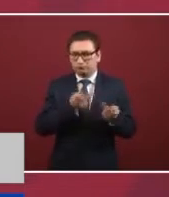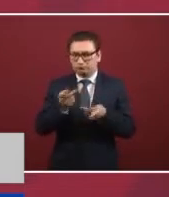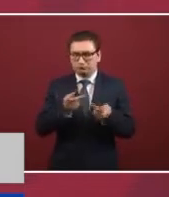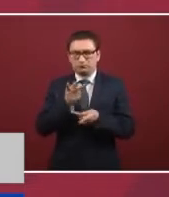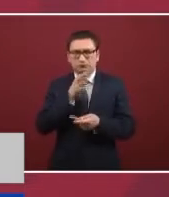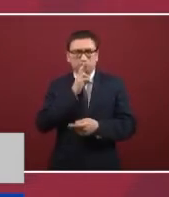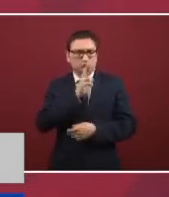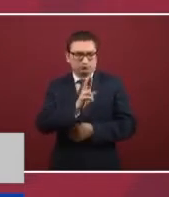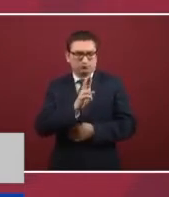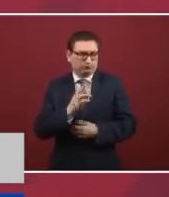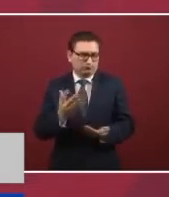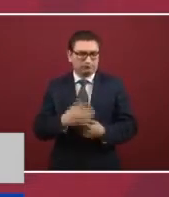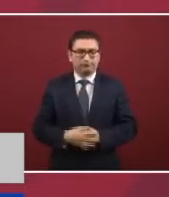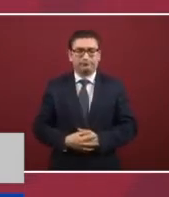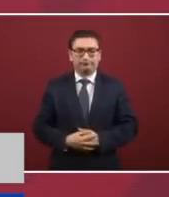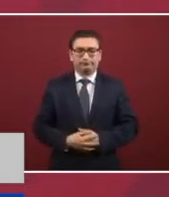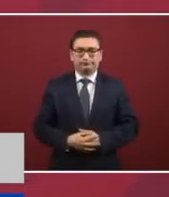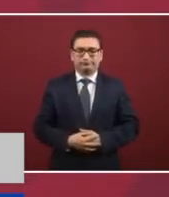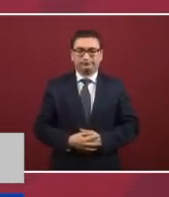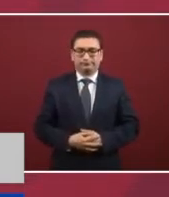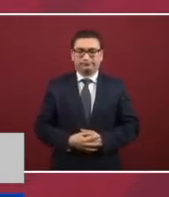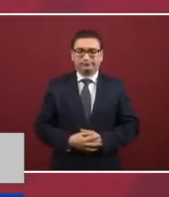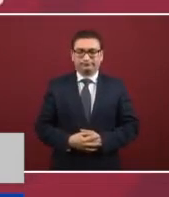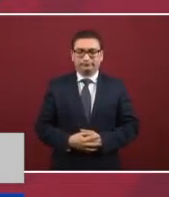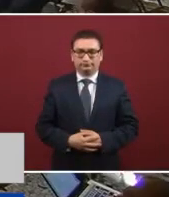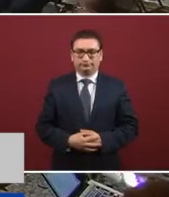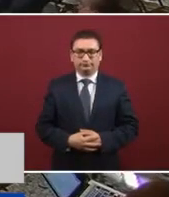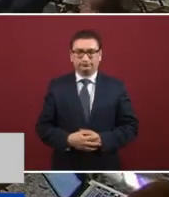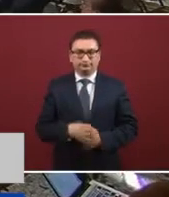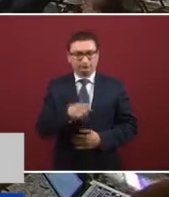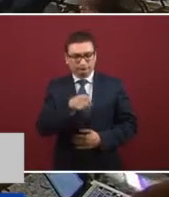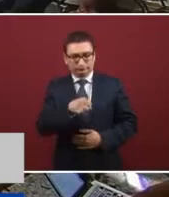A joint plan is also prepared to address the issue of sargassum in the Mexican Caribbean